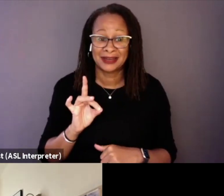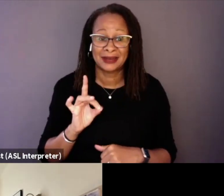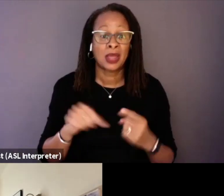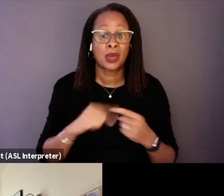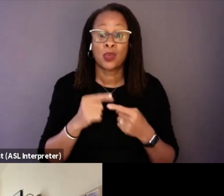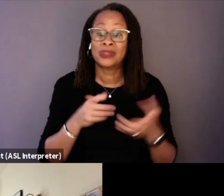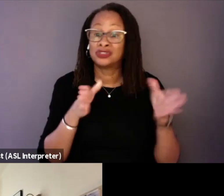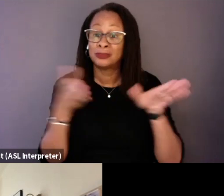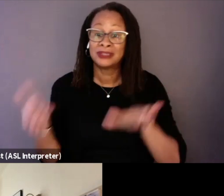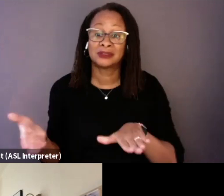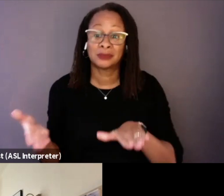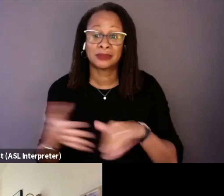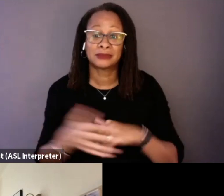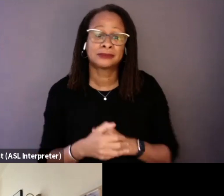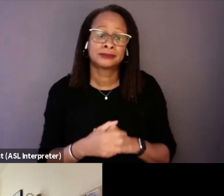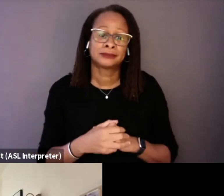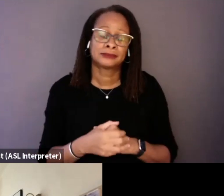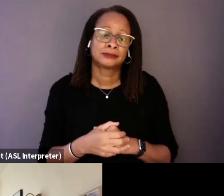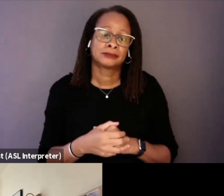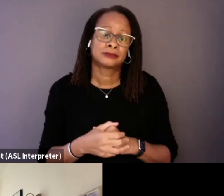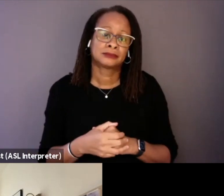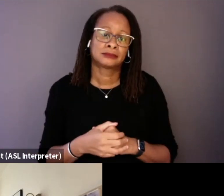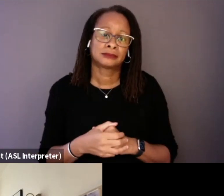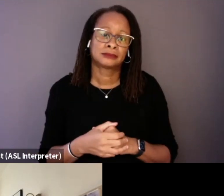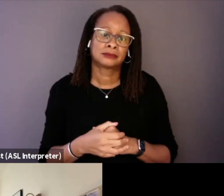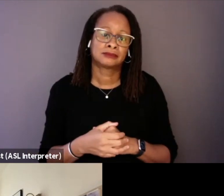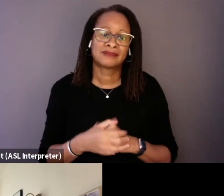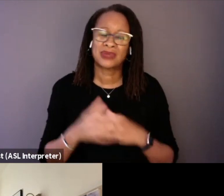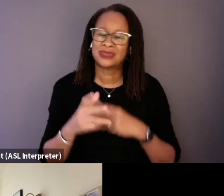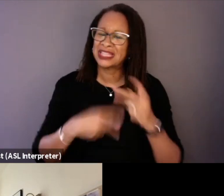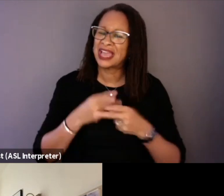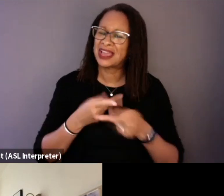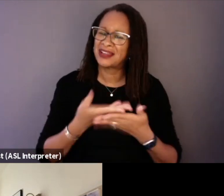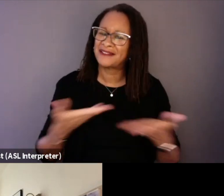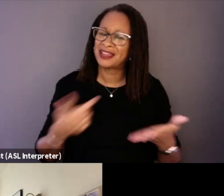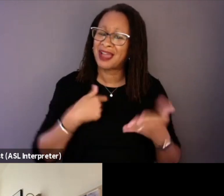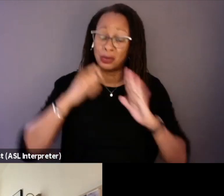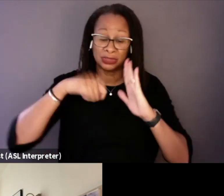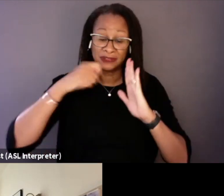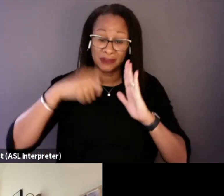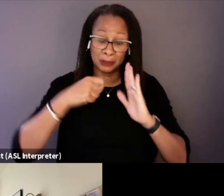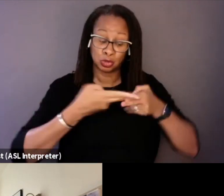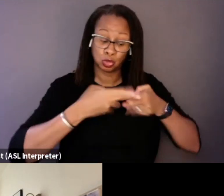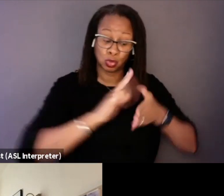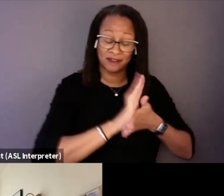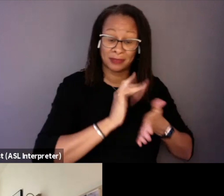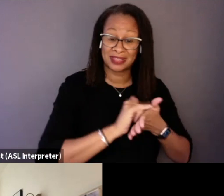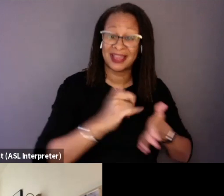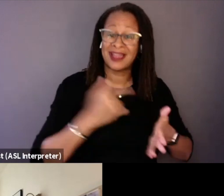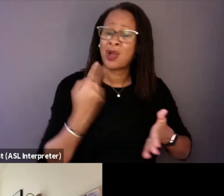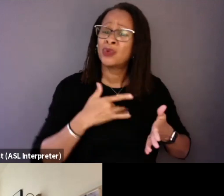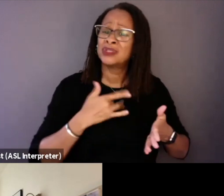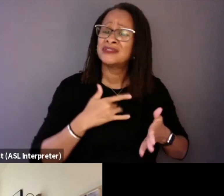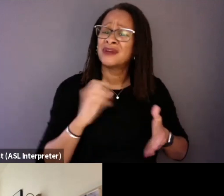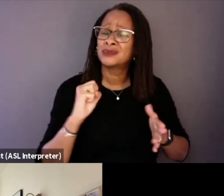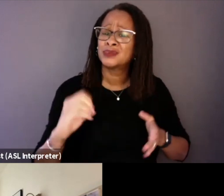So it was these kinds of things that I was filming, and I always felt so...